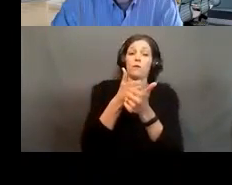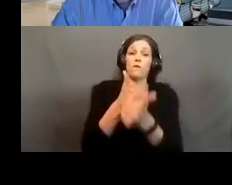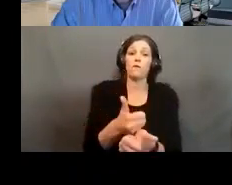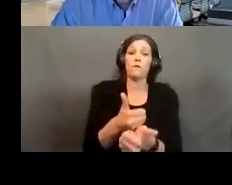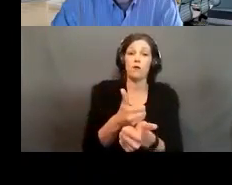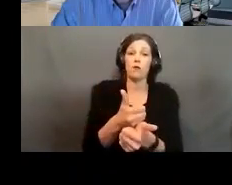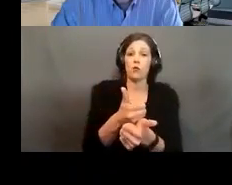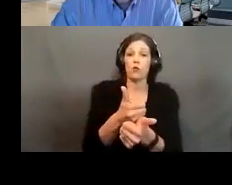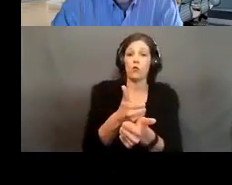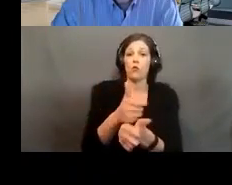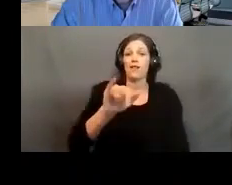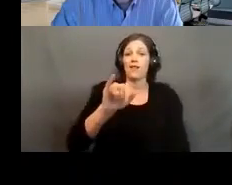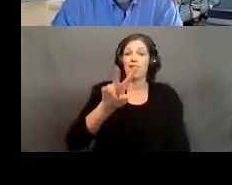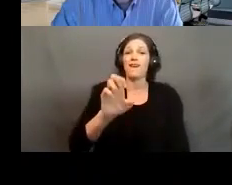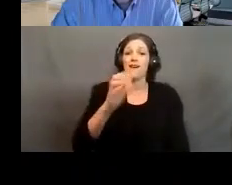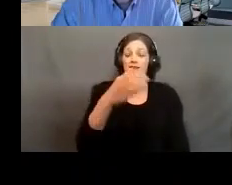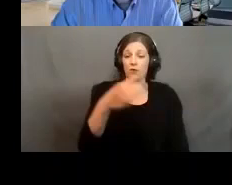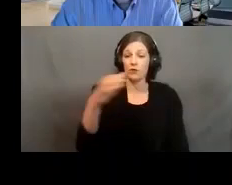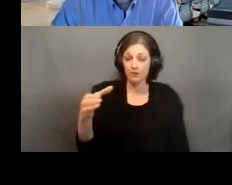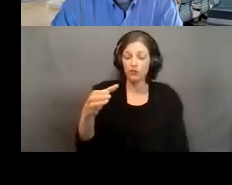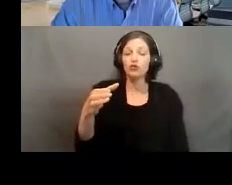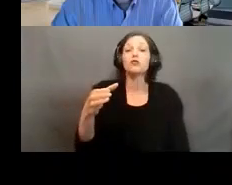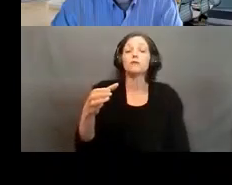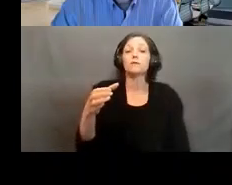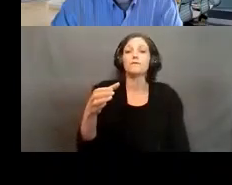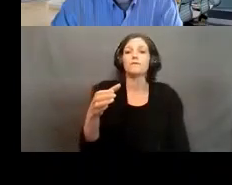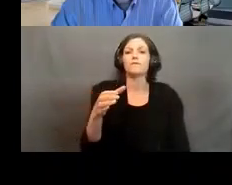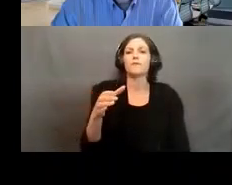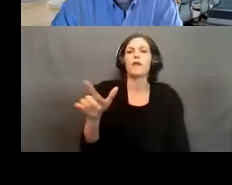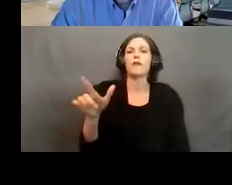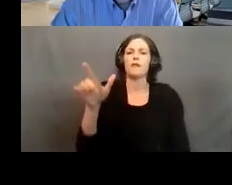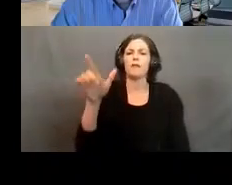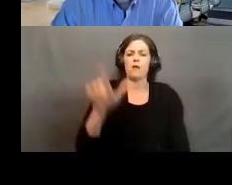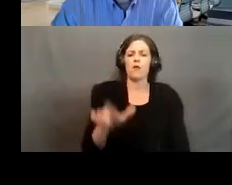12:11:49 closed captioning 12:11:52 is at the lower end of your screen.